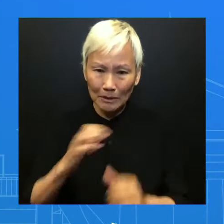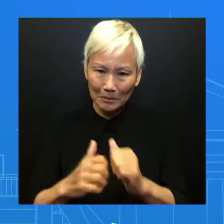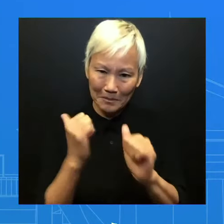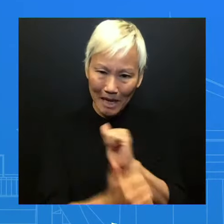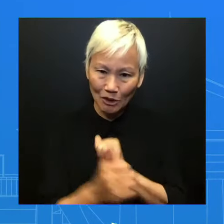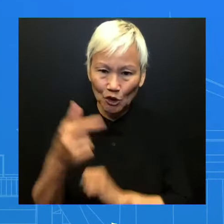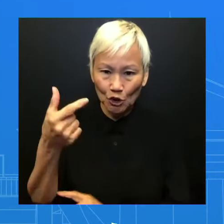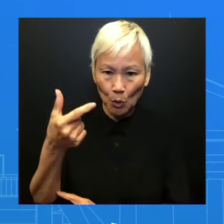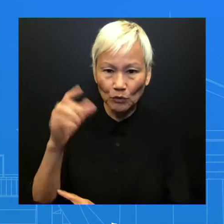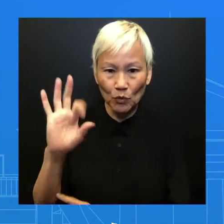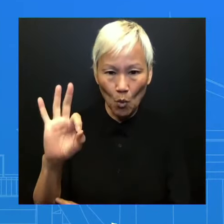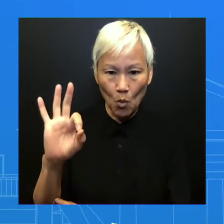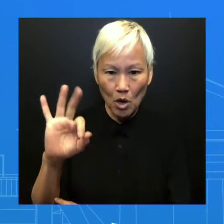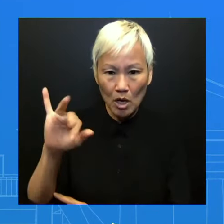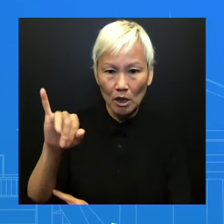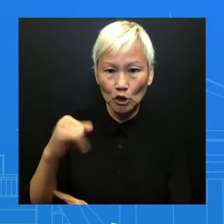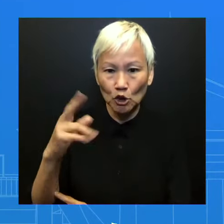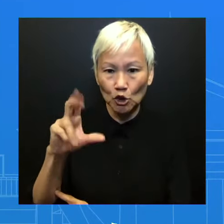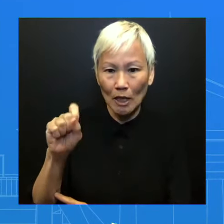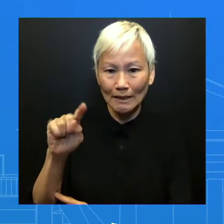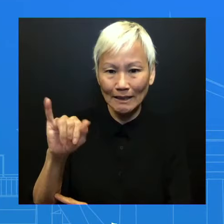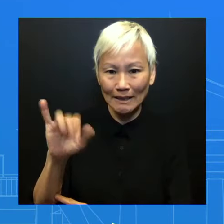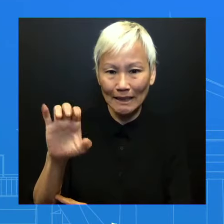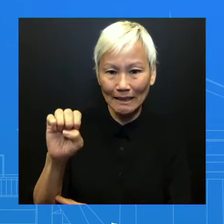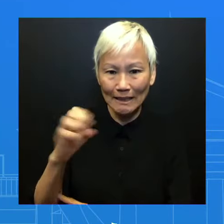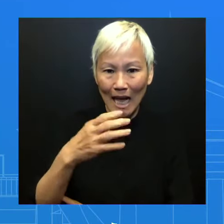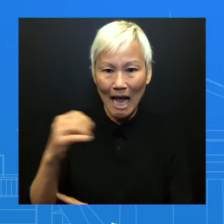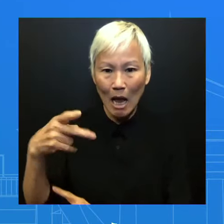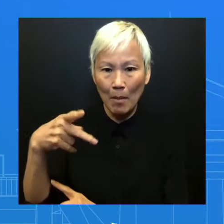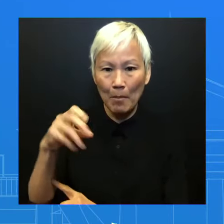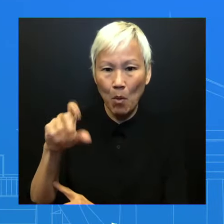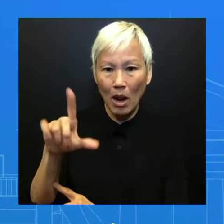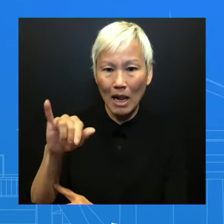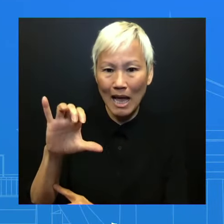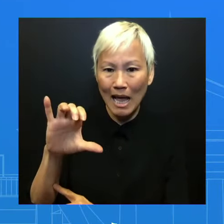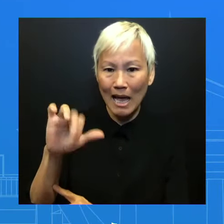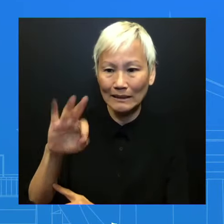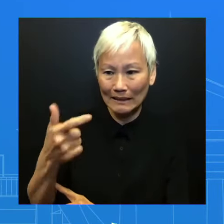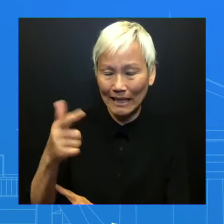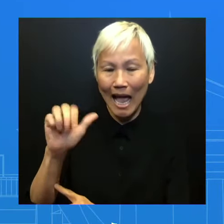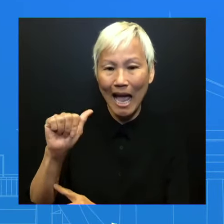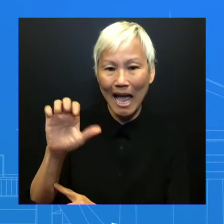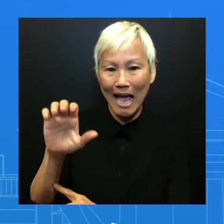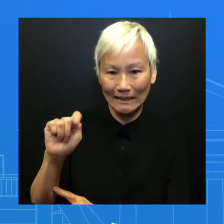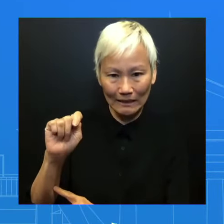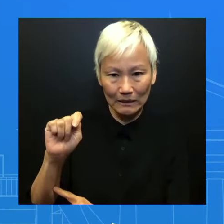It is -- it is up to Congress to send this to his desk. And once they do, he will sign this law.